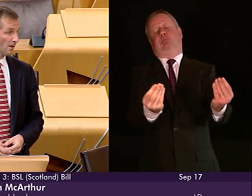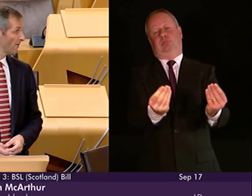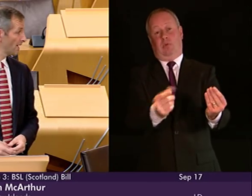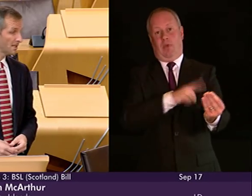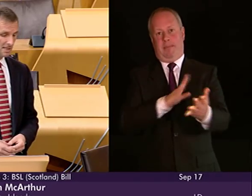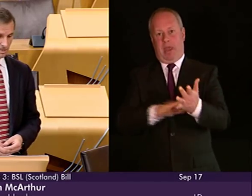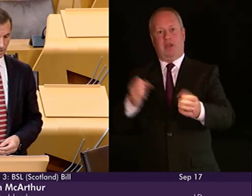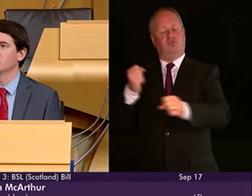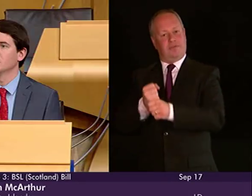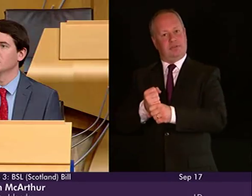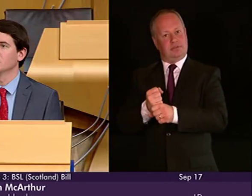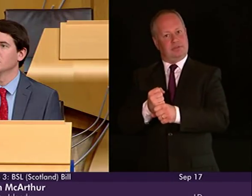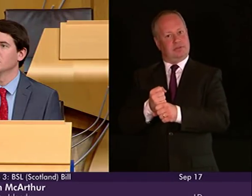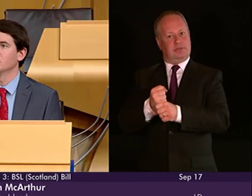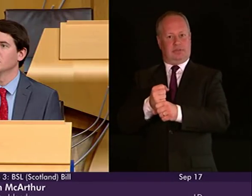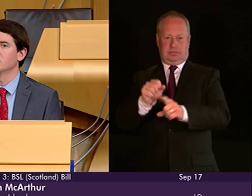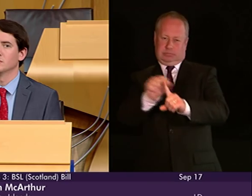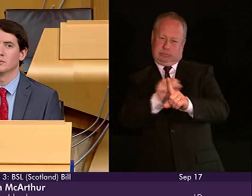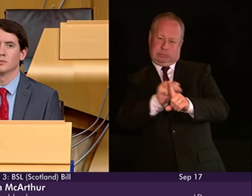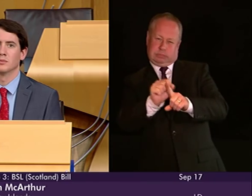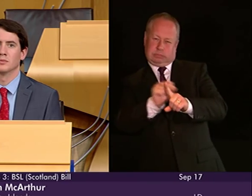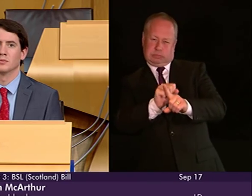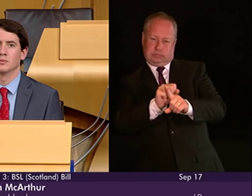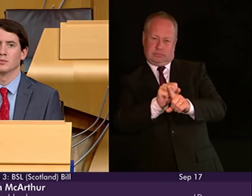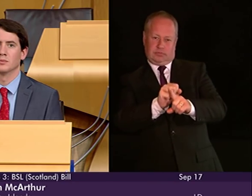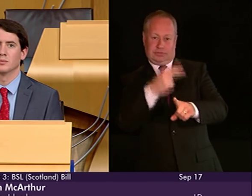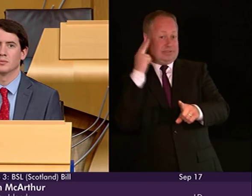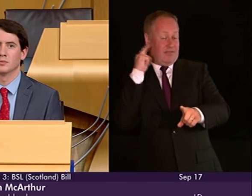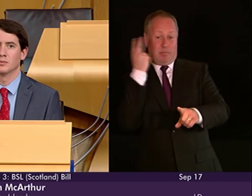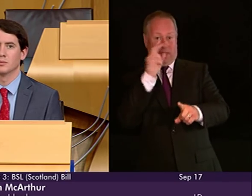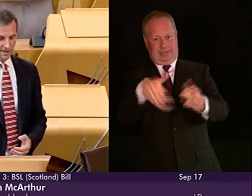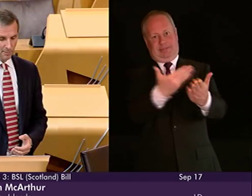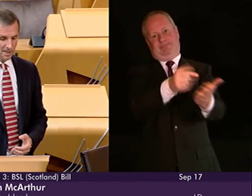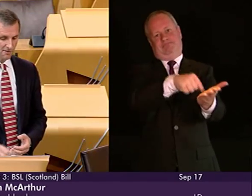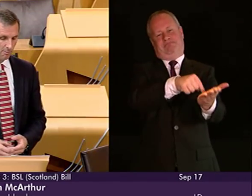Mark Griffin and, indeed, Dennis Robertson. The other area concerns the availability of